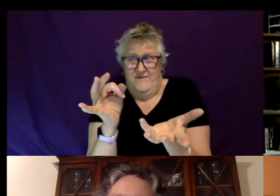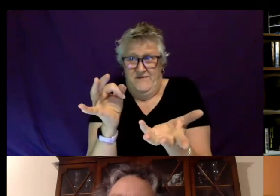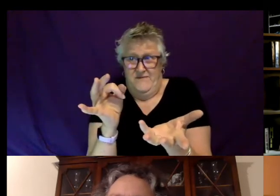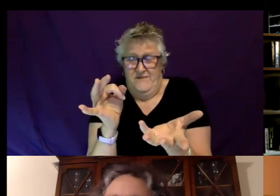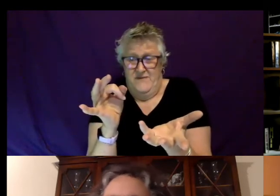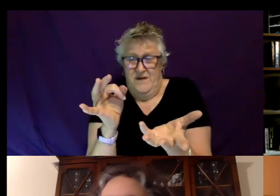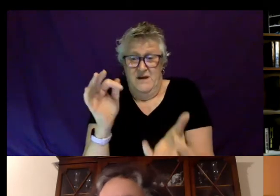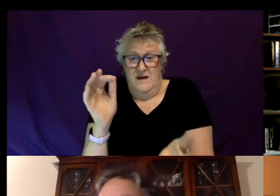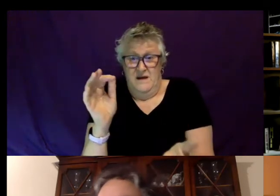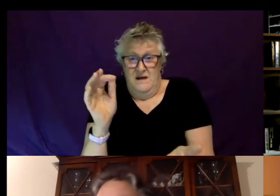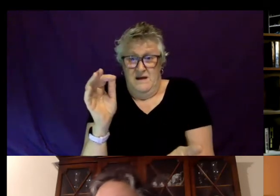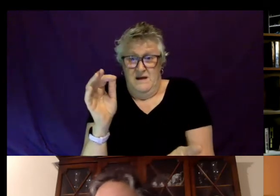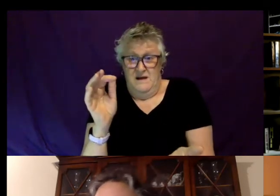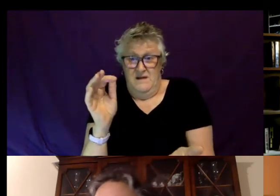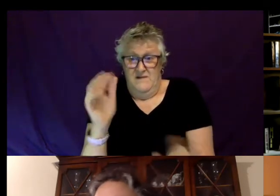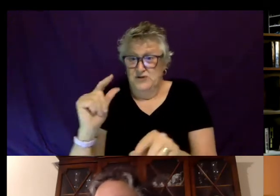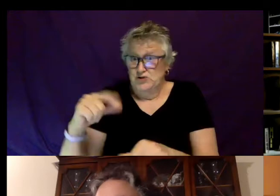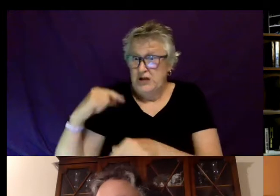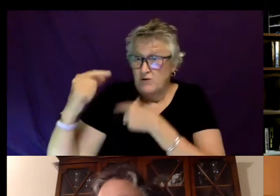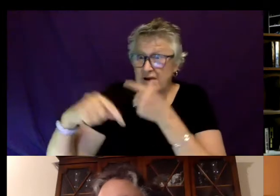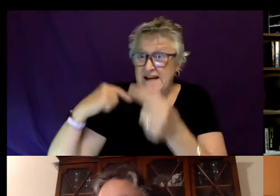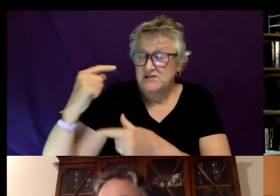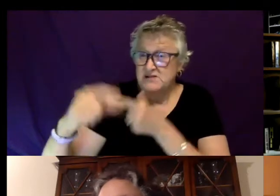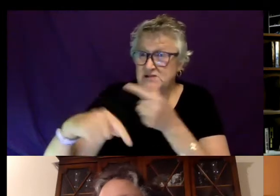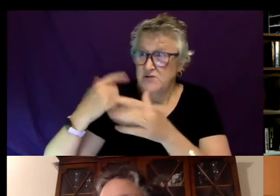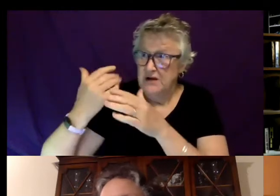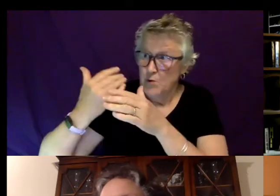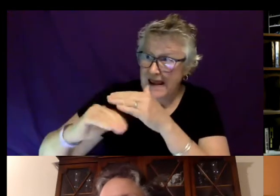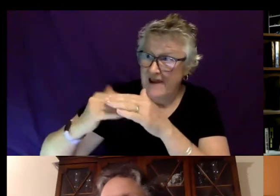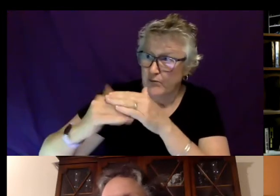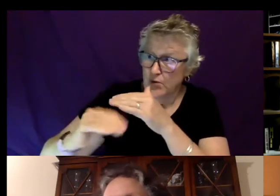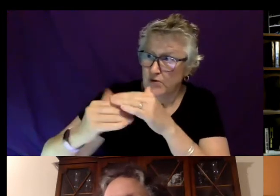are sort of ignoring your way, and it, it's, it's hard.